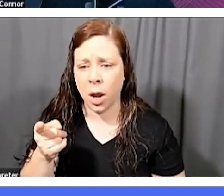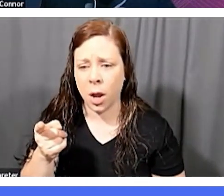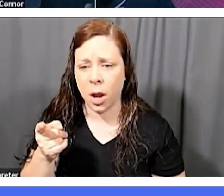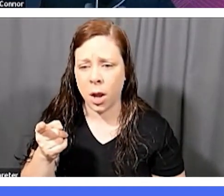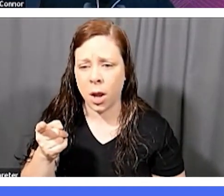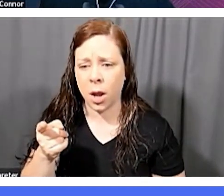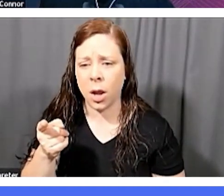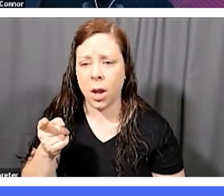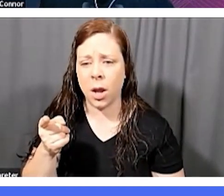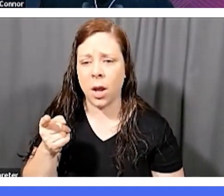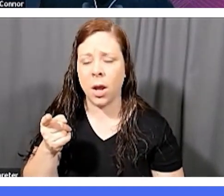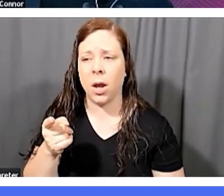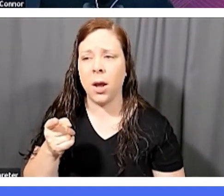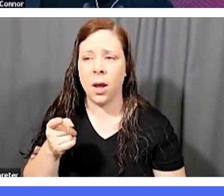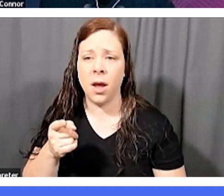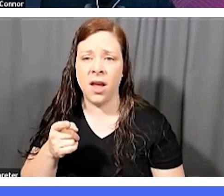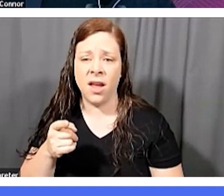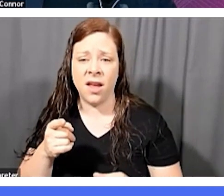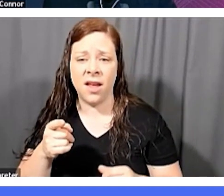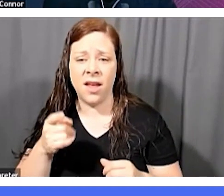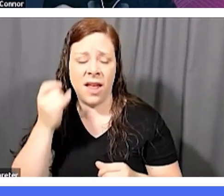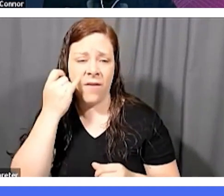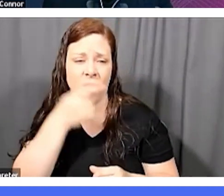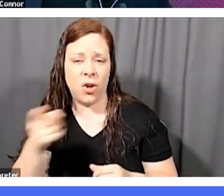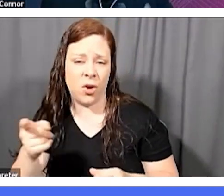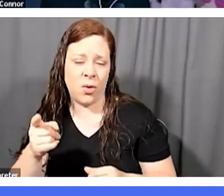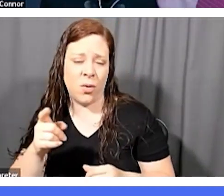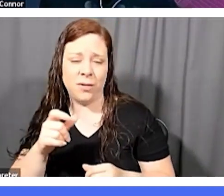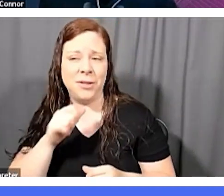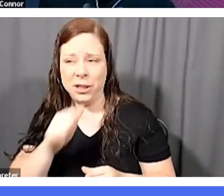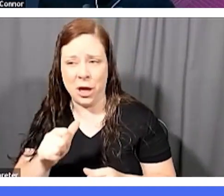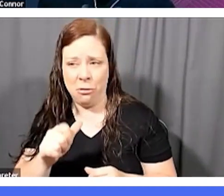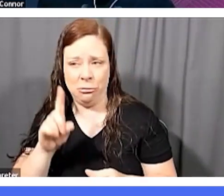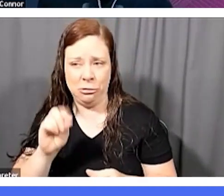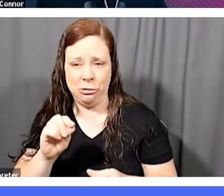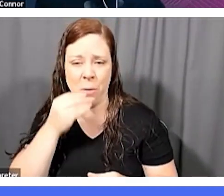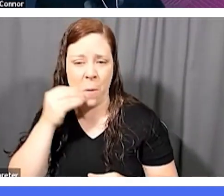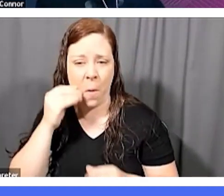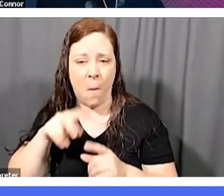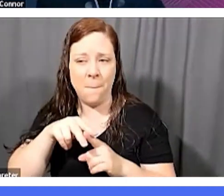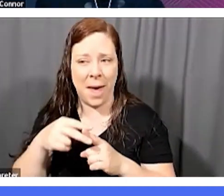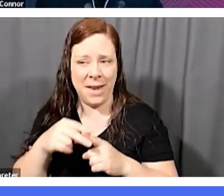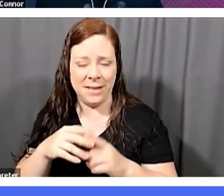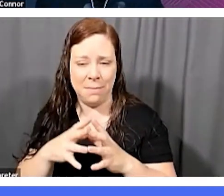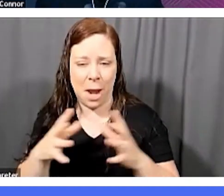to put a maintenance request into the maintenance team in my building, let's think about painting a wall, for example, right? First thing that we all think about is like,